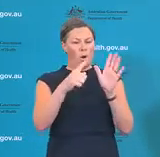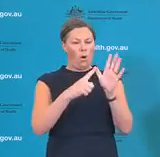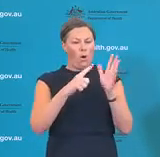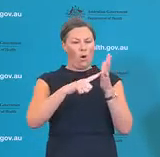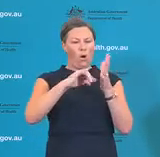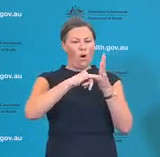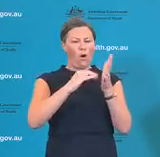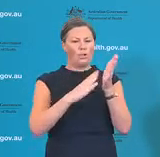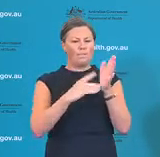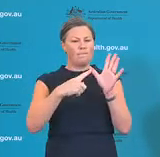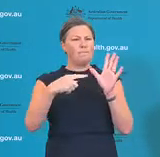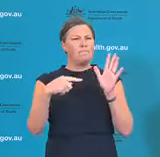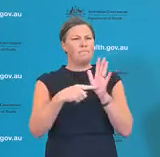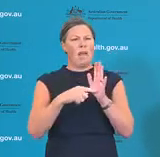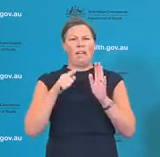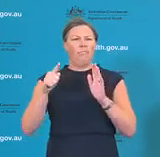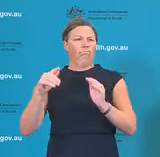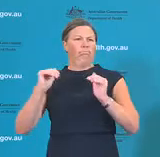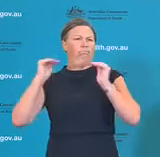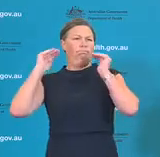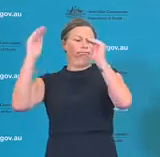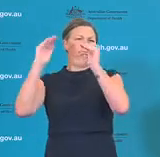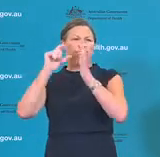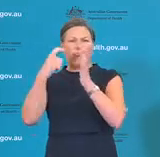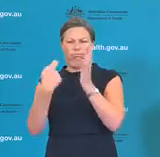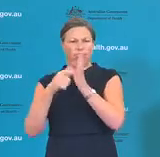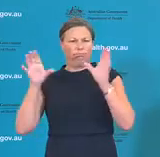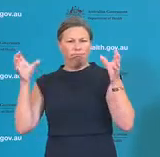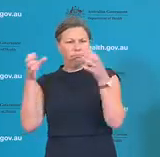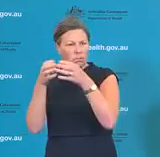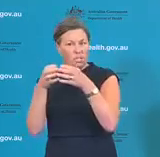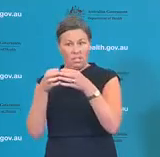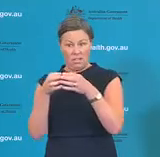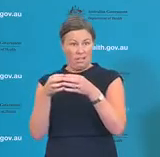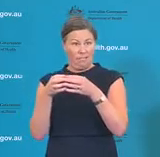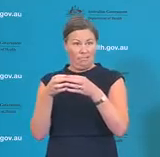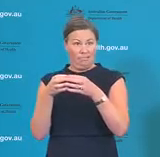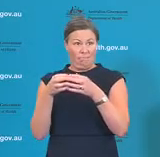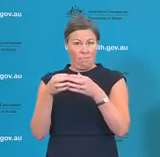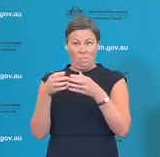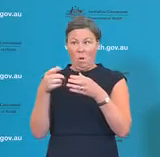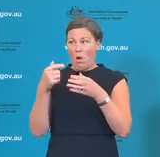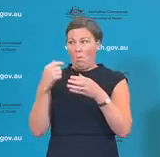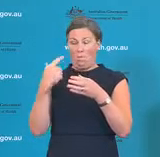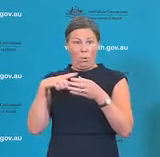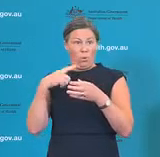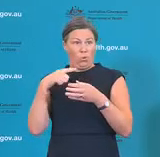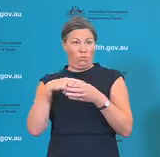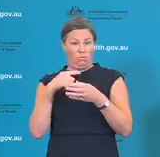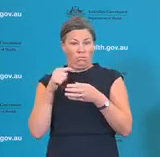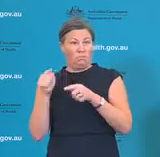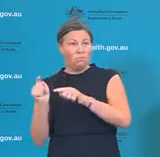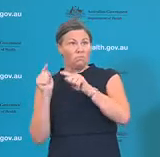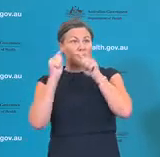teams? Say there were several desperate North West Tasmanian outbreaks, how easy could we deal